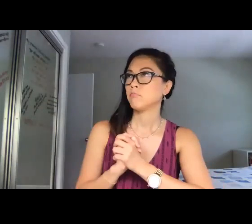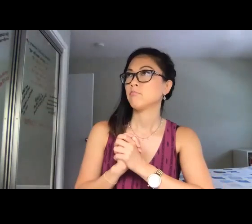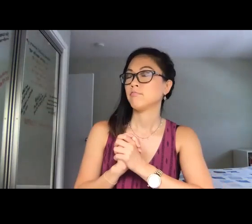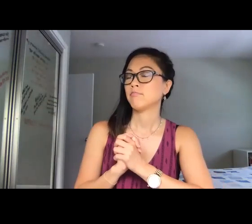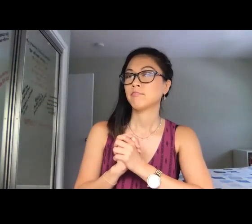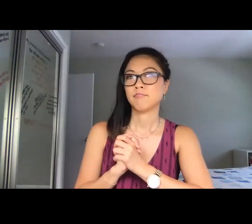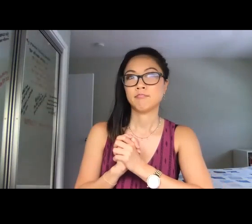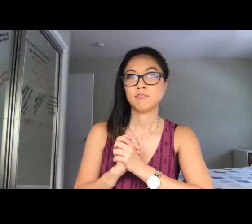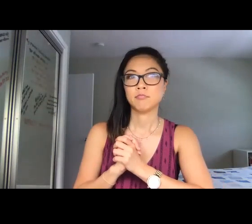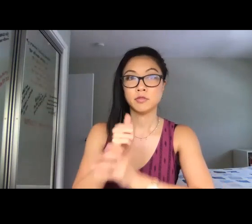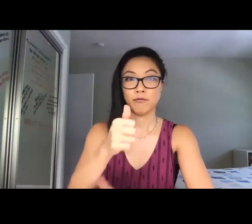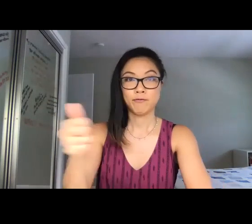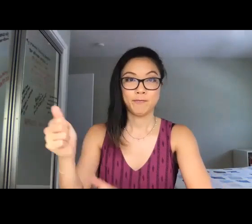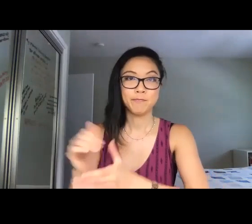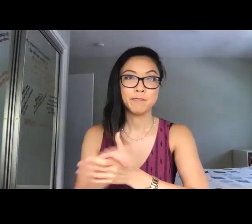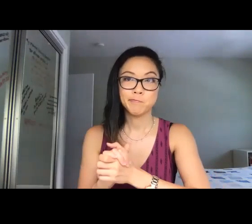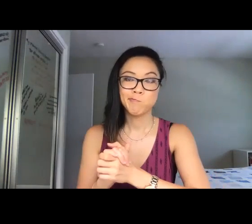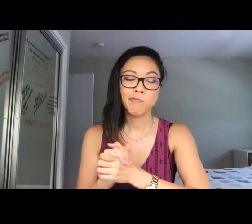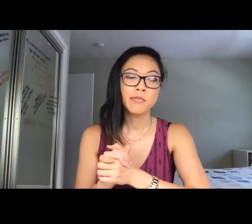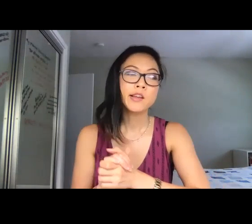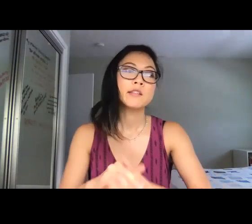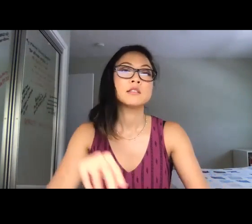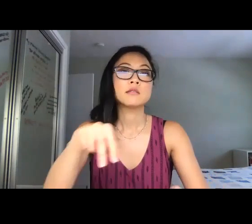organization, dance NYC delivers five course services to the